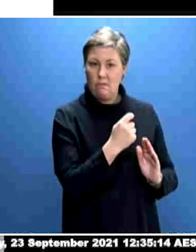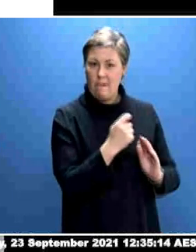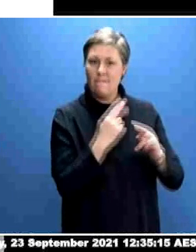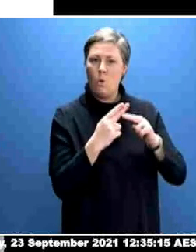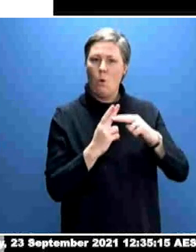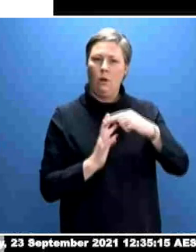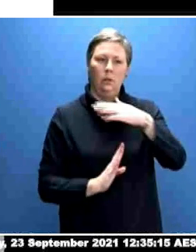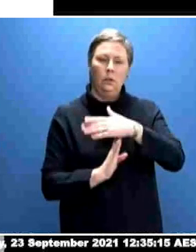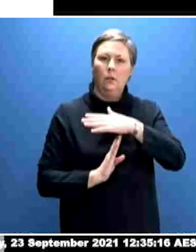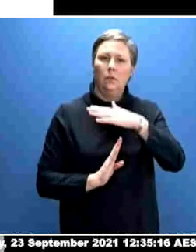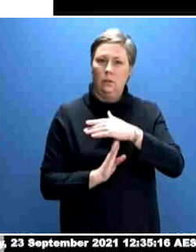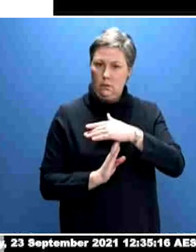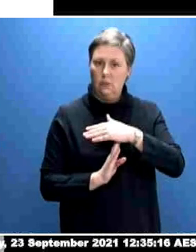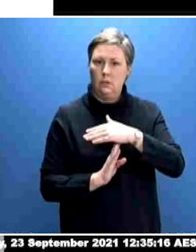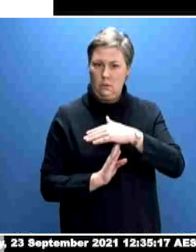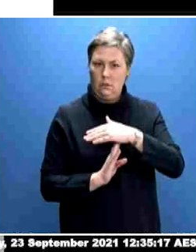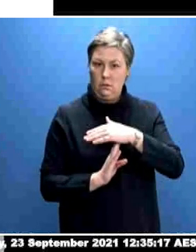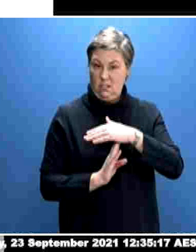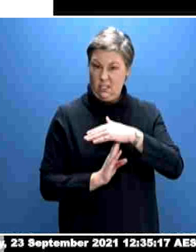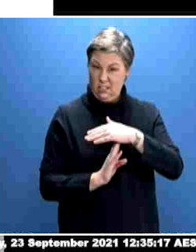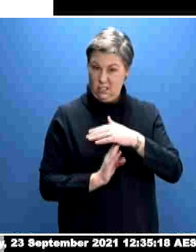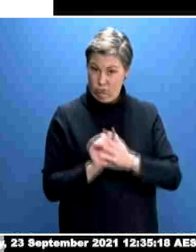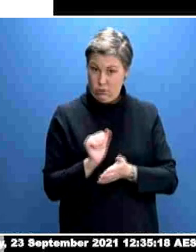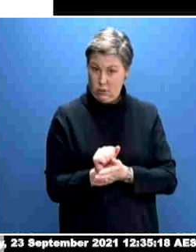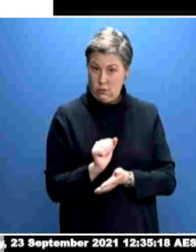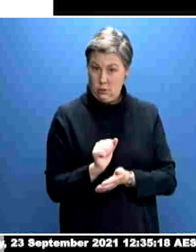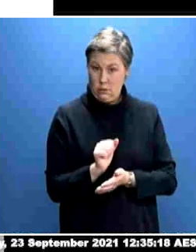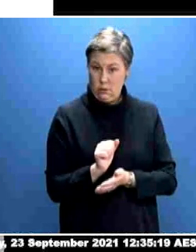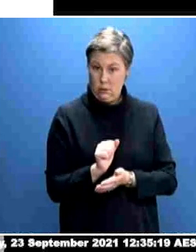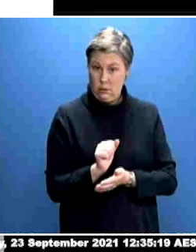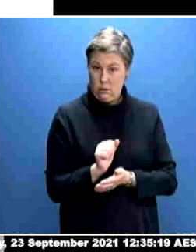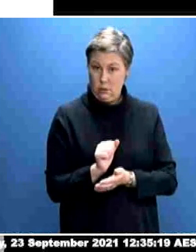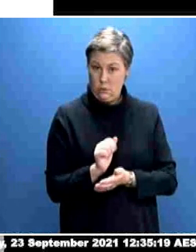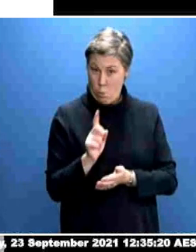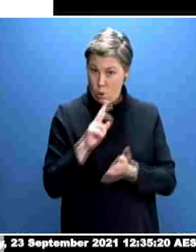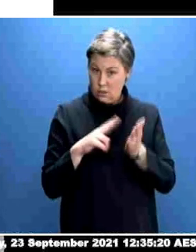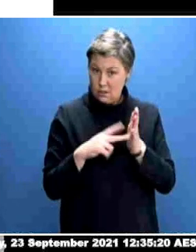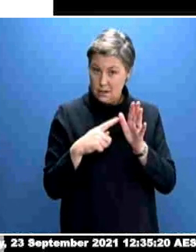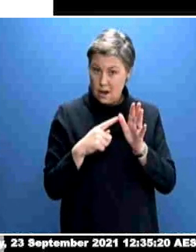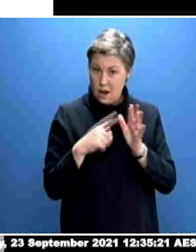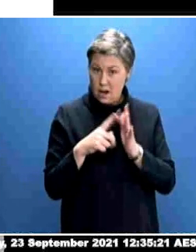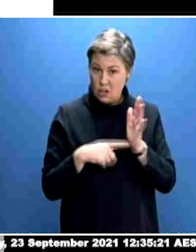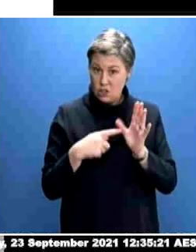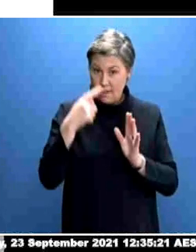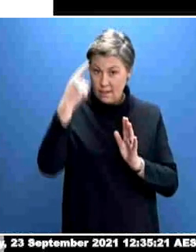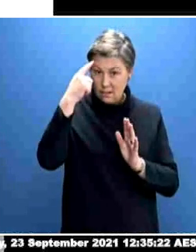Is that your theory, on behalf of NAAJA? Yes.